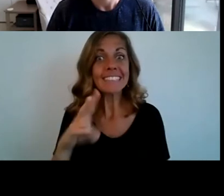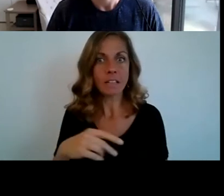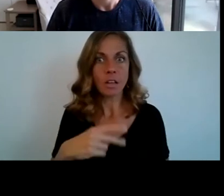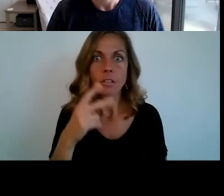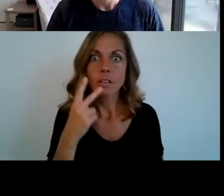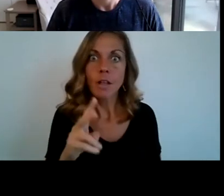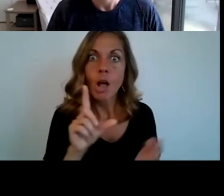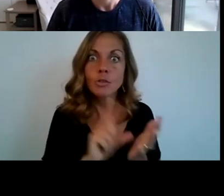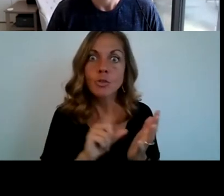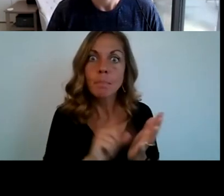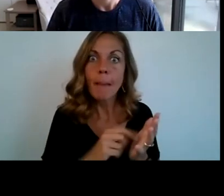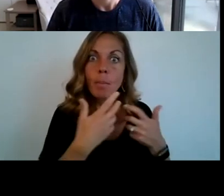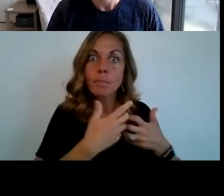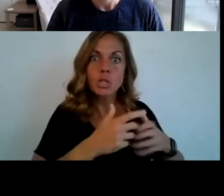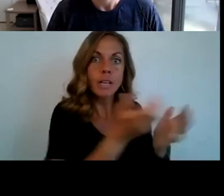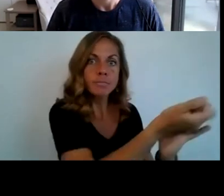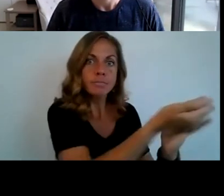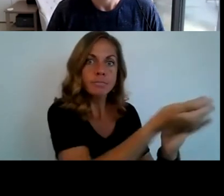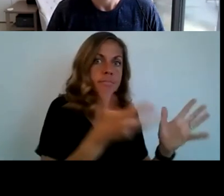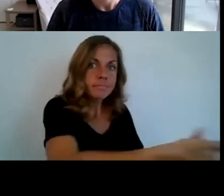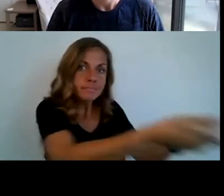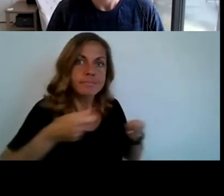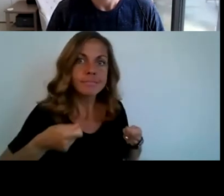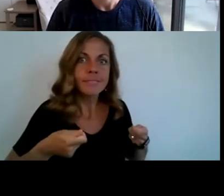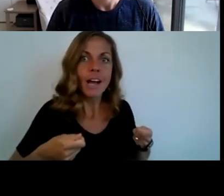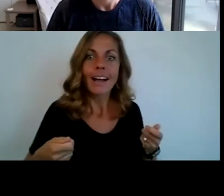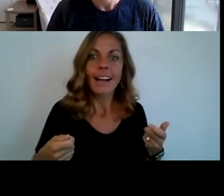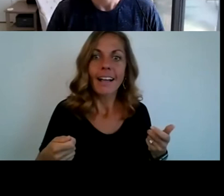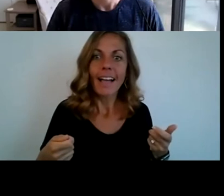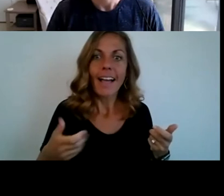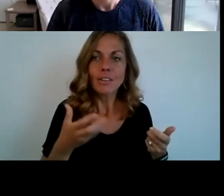airport, wasn't it nice that they had a place that I could reheat my coffee? She had no